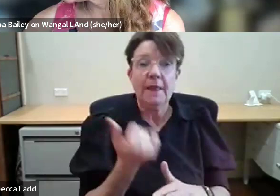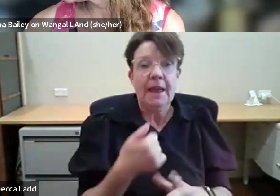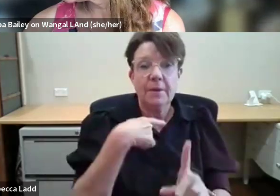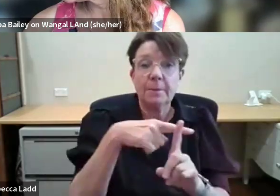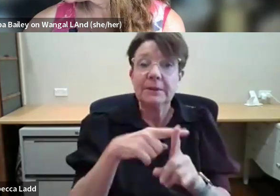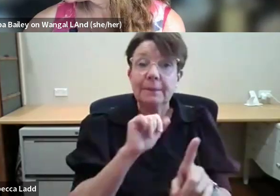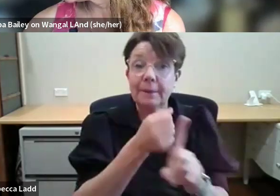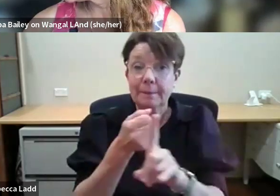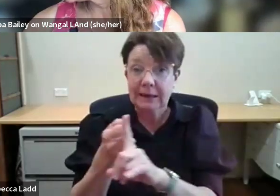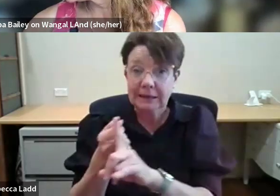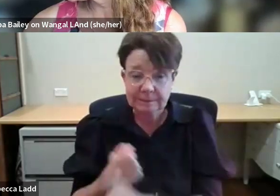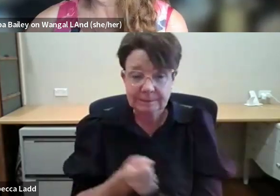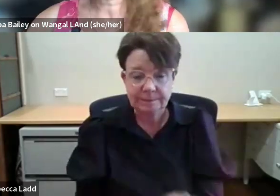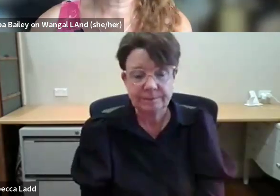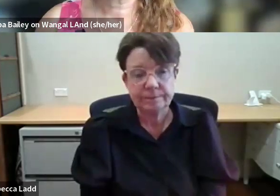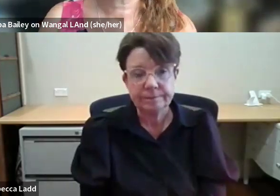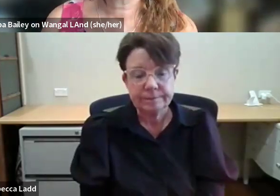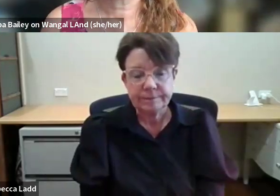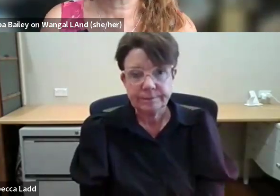they do in the sciences, we are very purpose